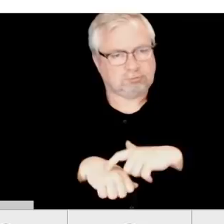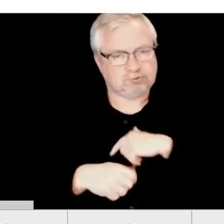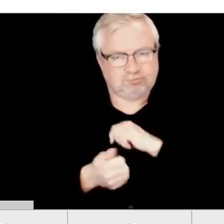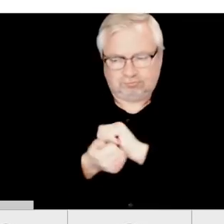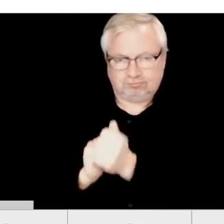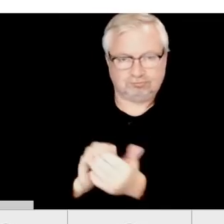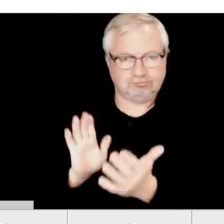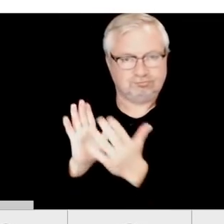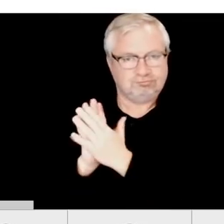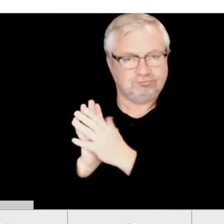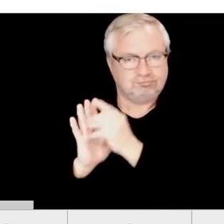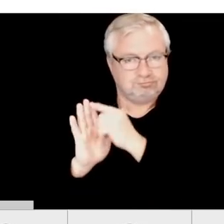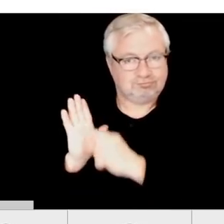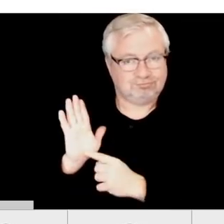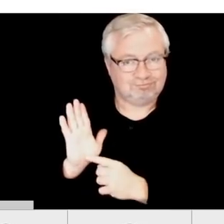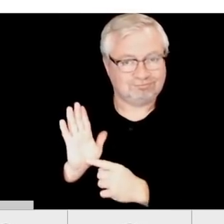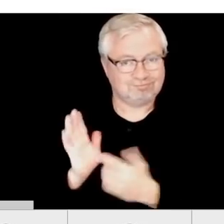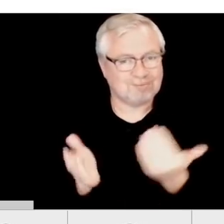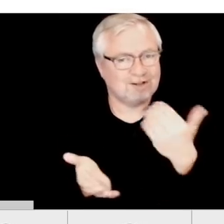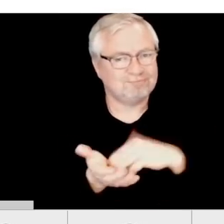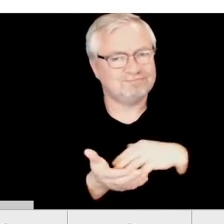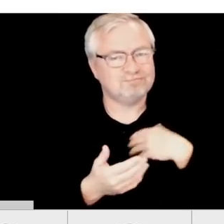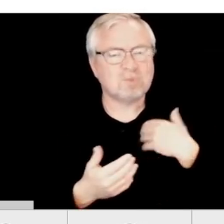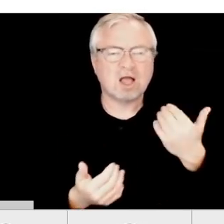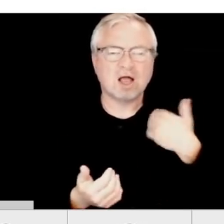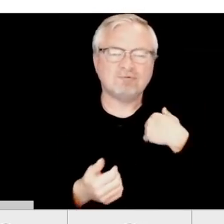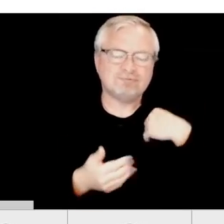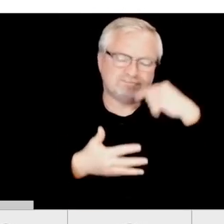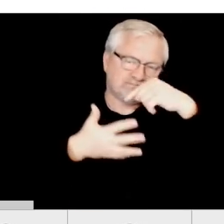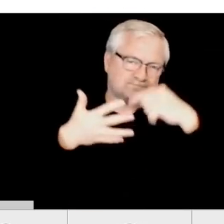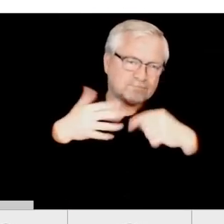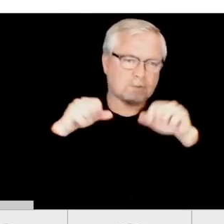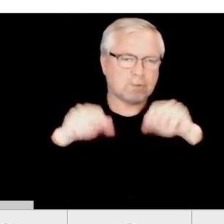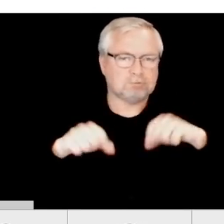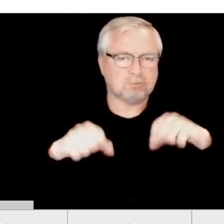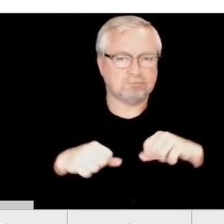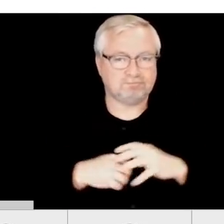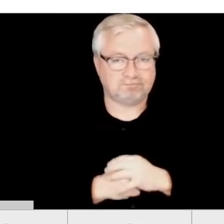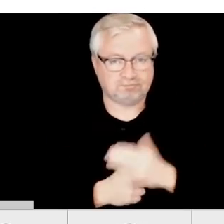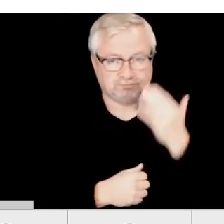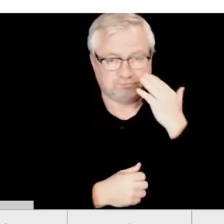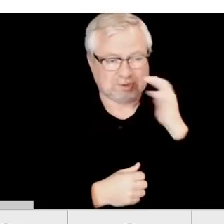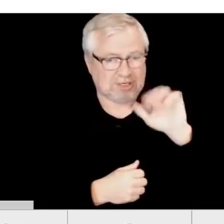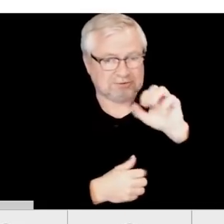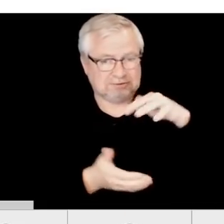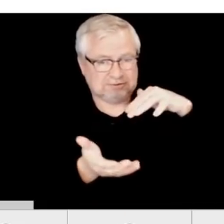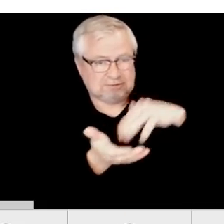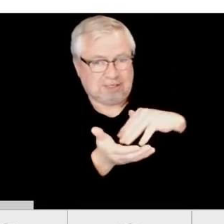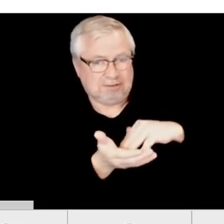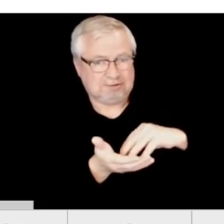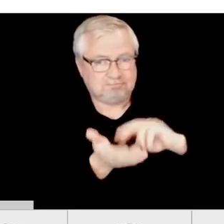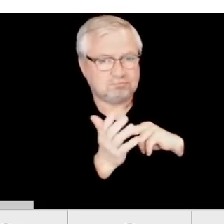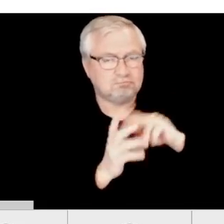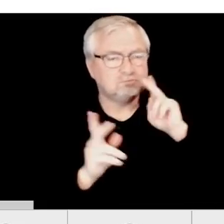Here are a few examples of what that means. Two key studies that everyone is using in their modeling lack outcomes for